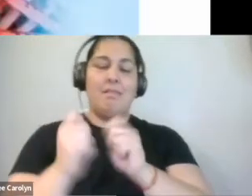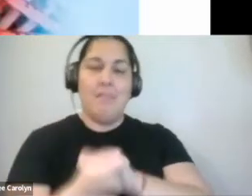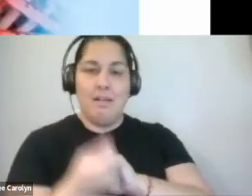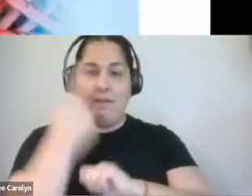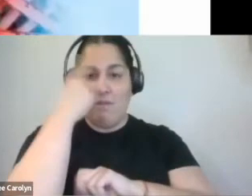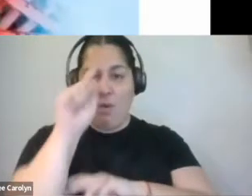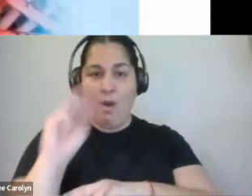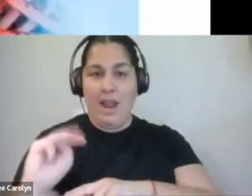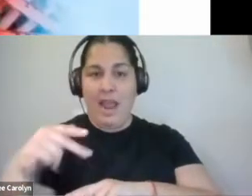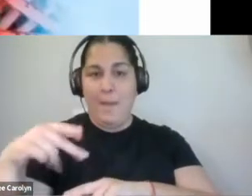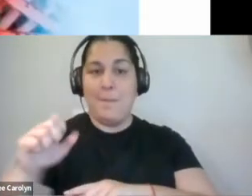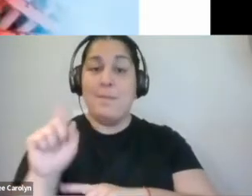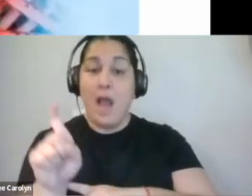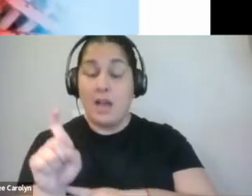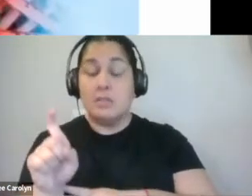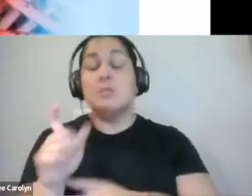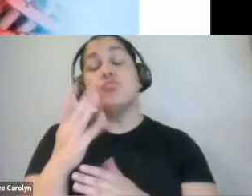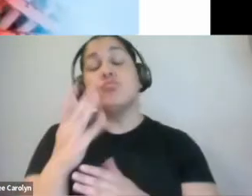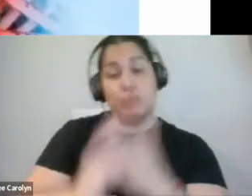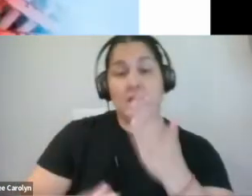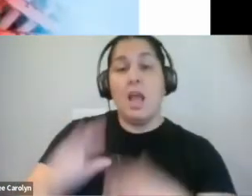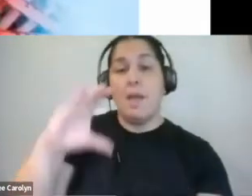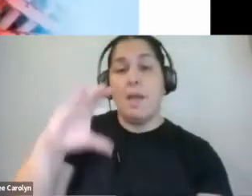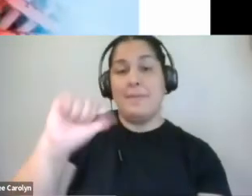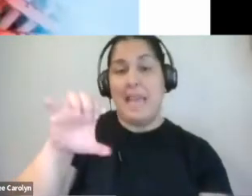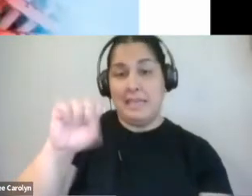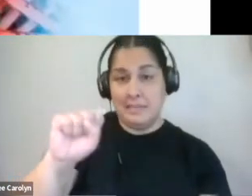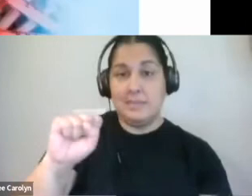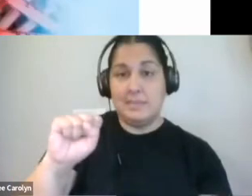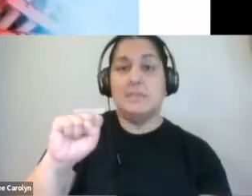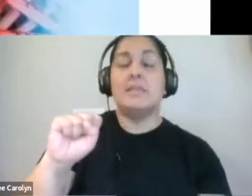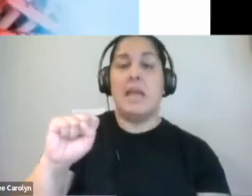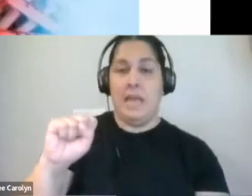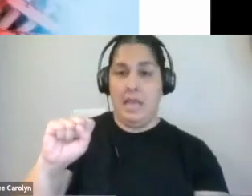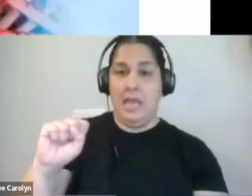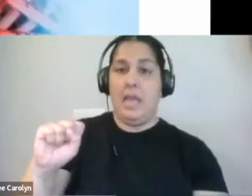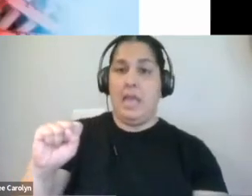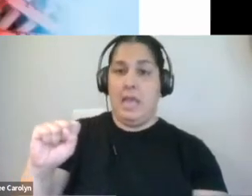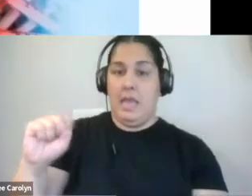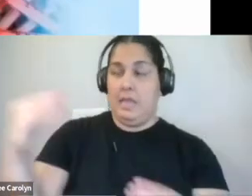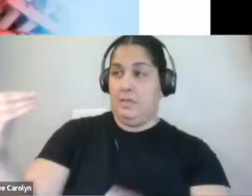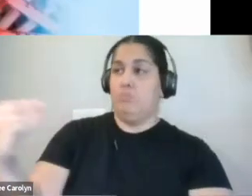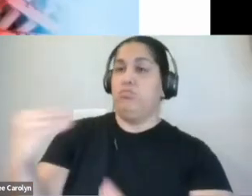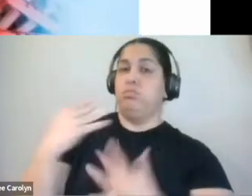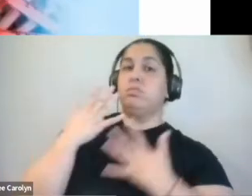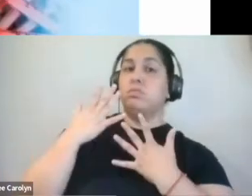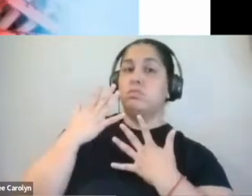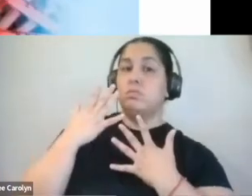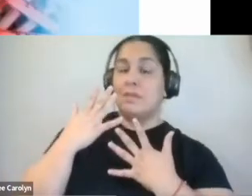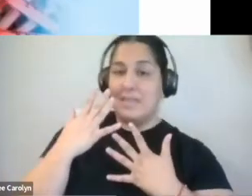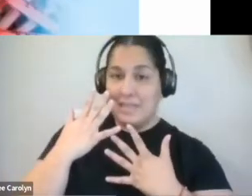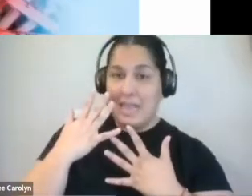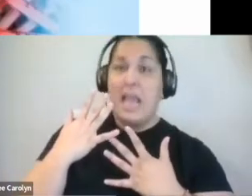There are cases of people who have exposure and get the vaccine sort of as post-exposure